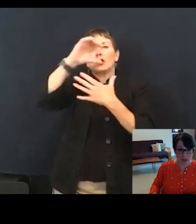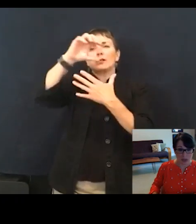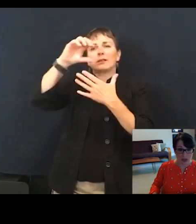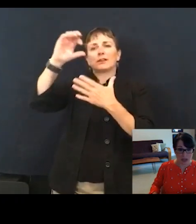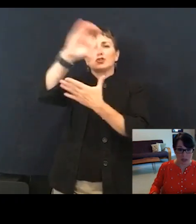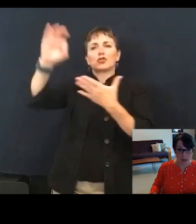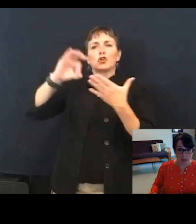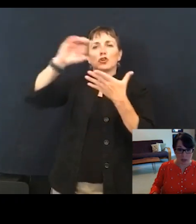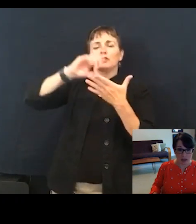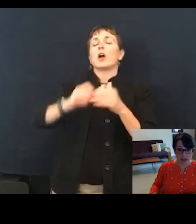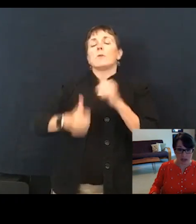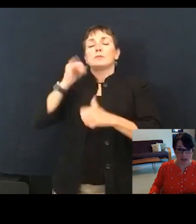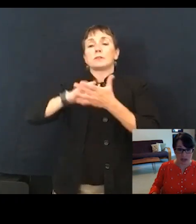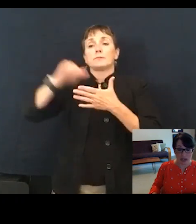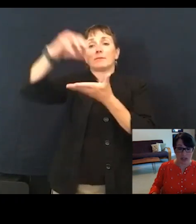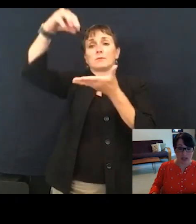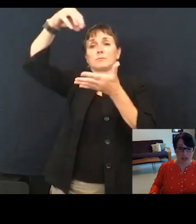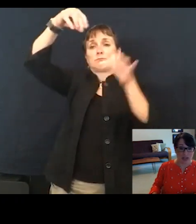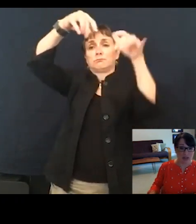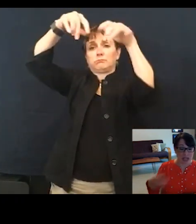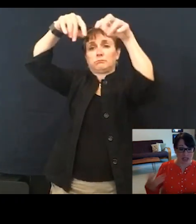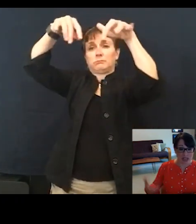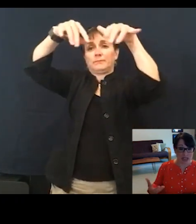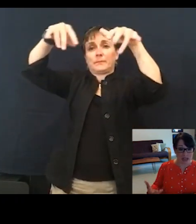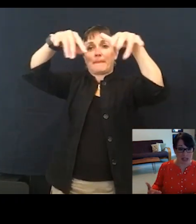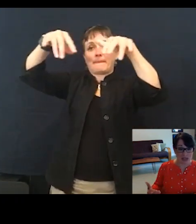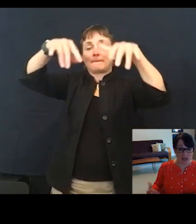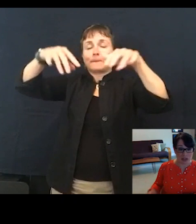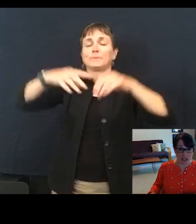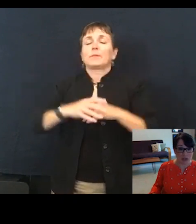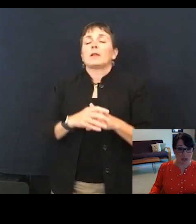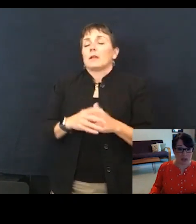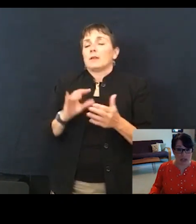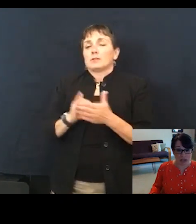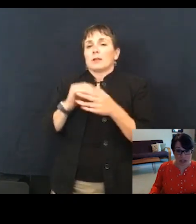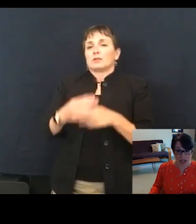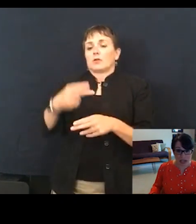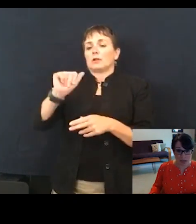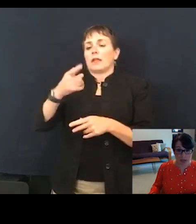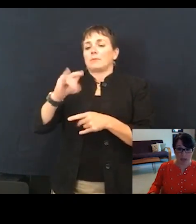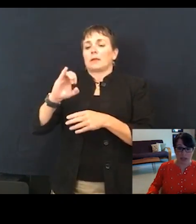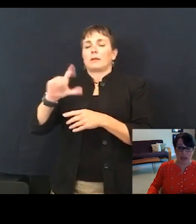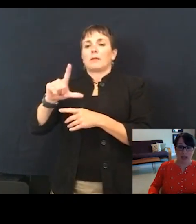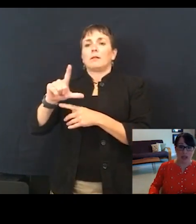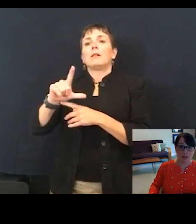we call the apical processes. In myosin 7A-deficient animals, that doesn't happen.